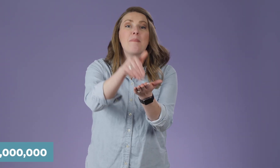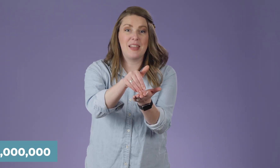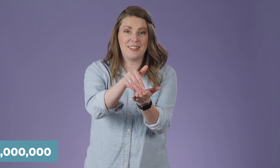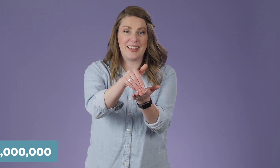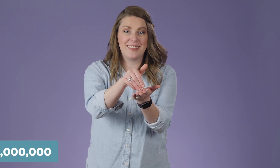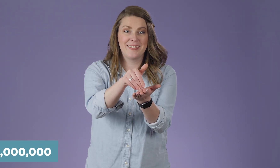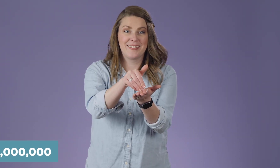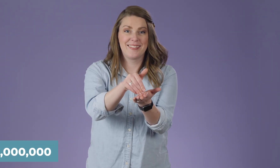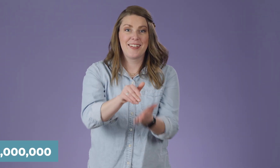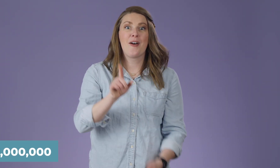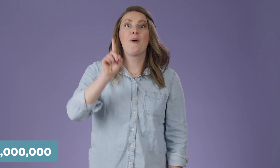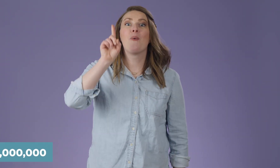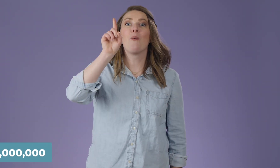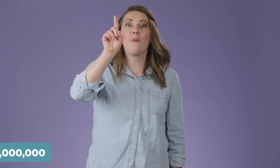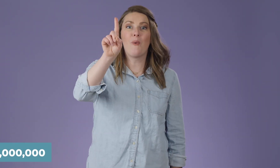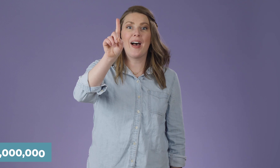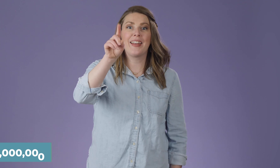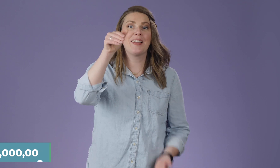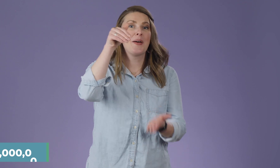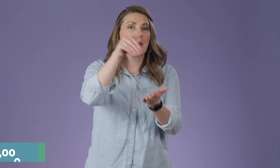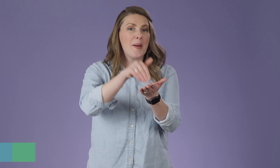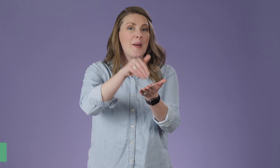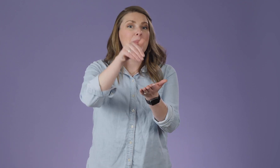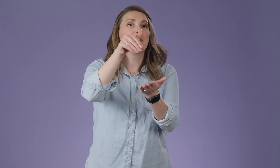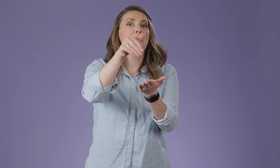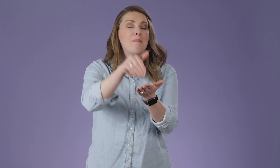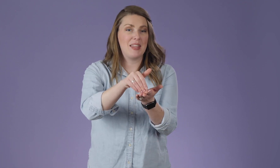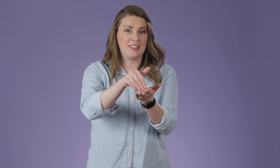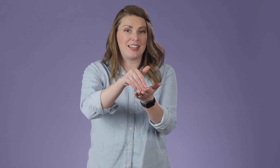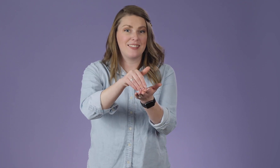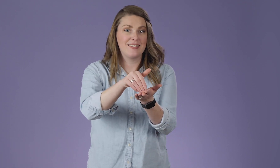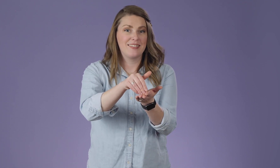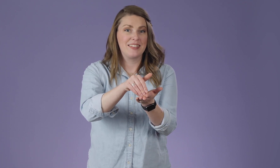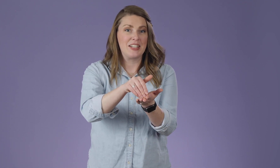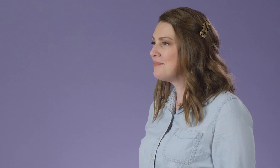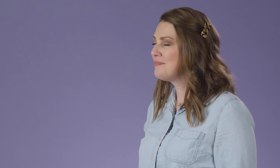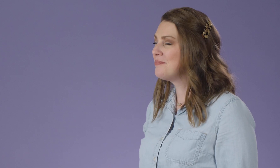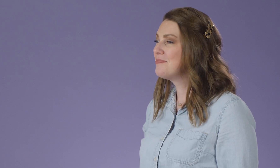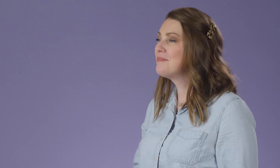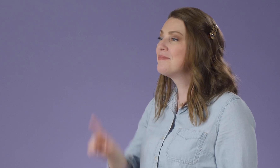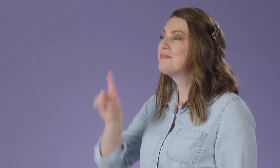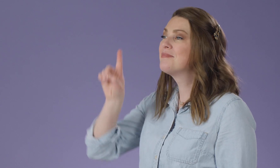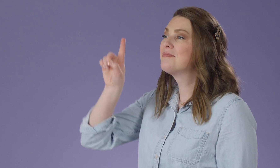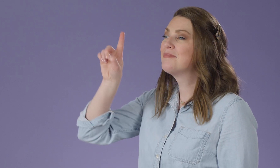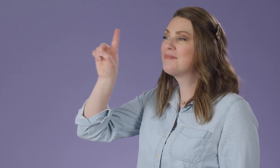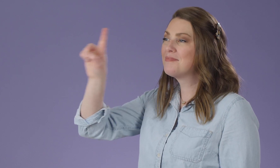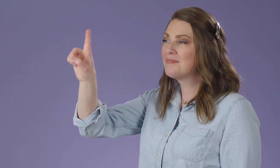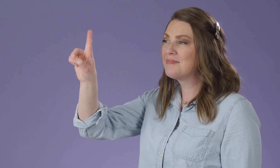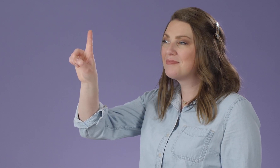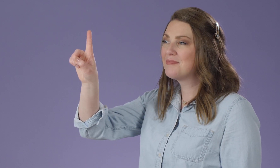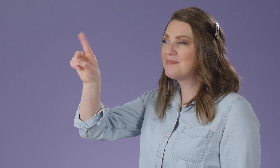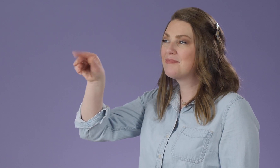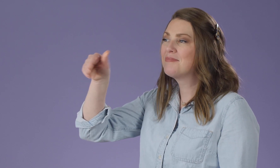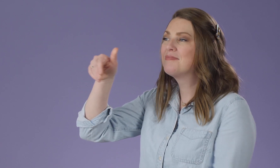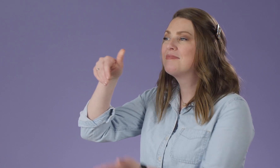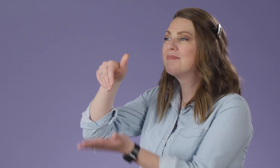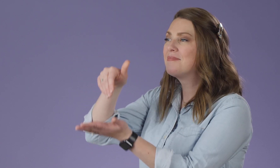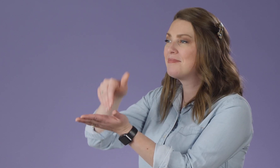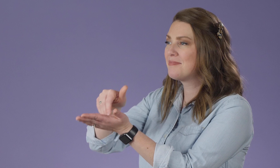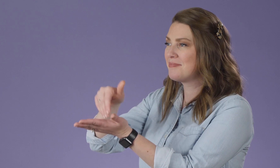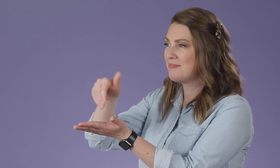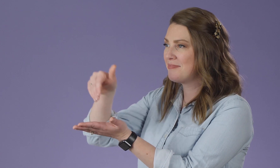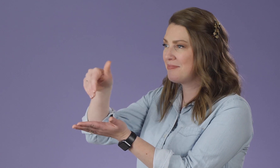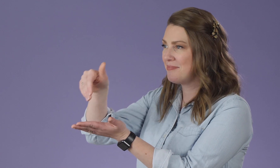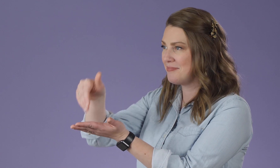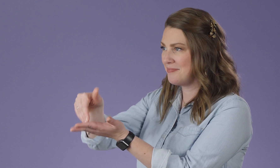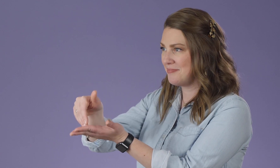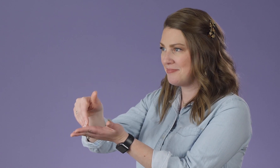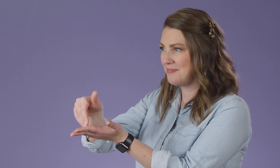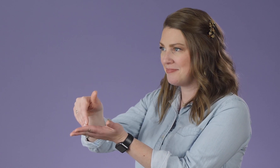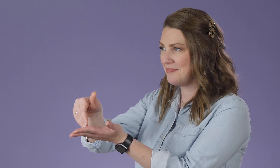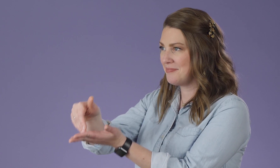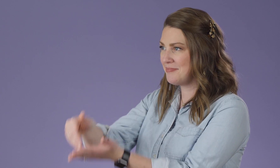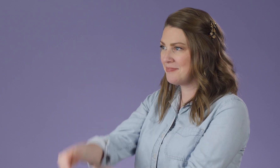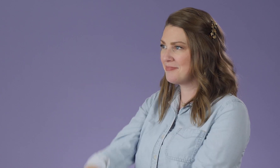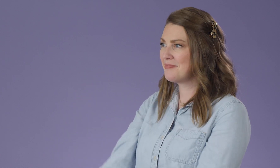million, one-million,' you do the number one and then bounce it twice on your hand for a million